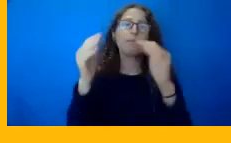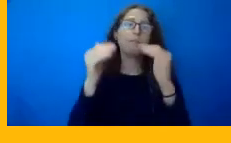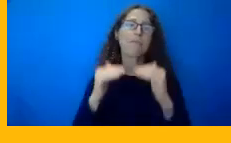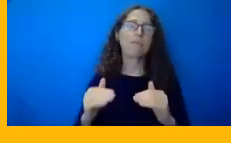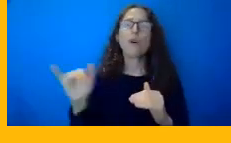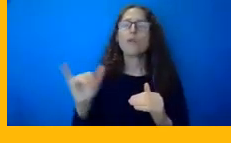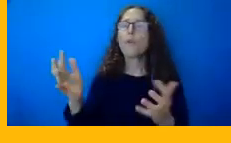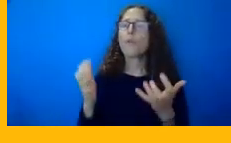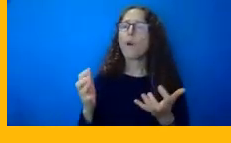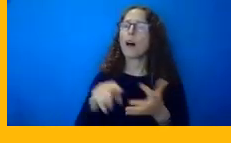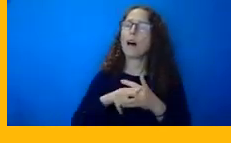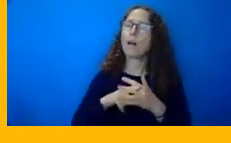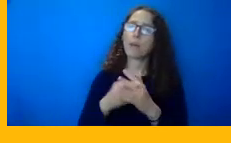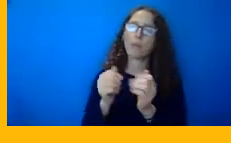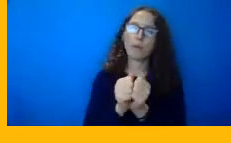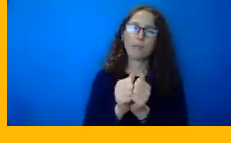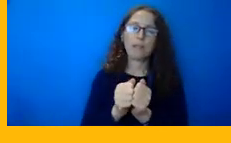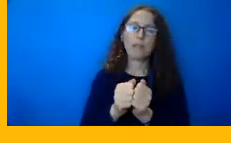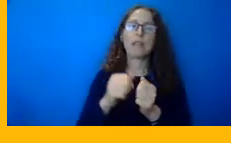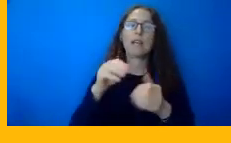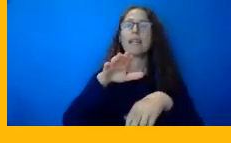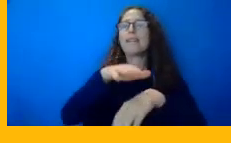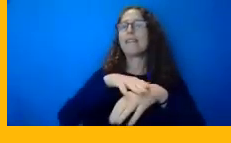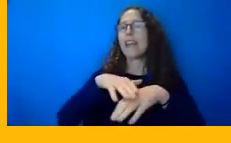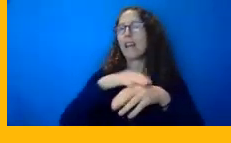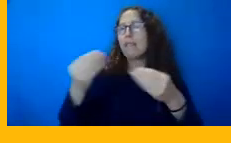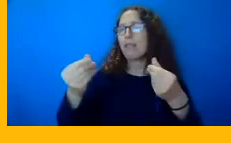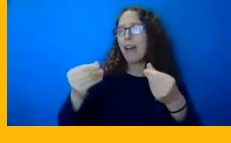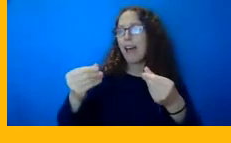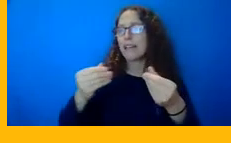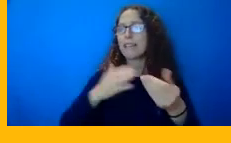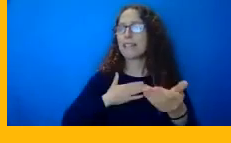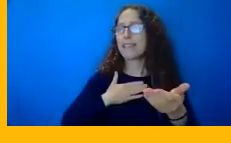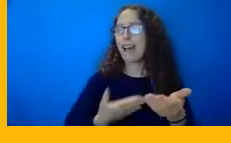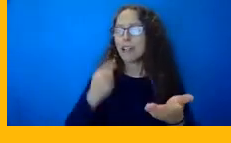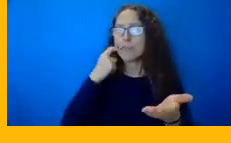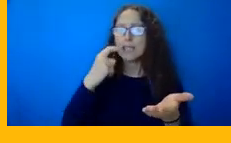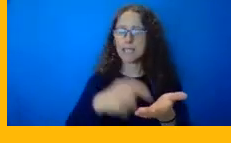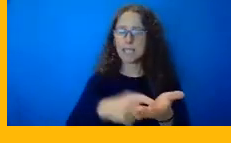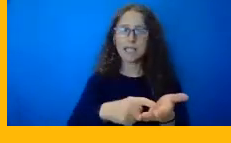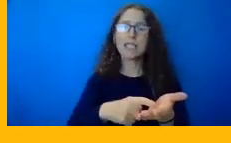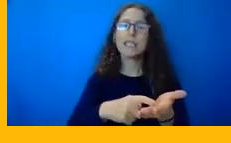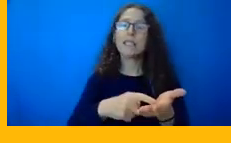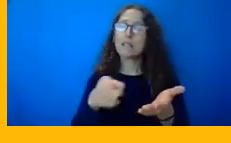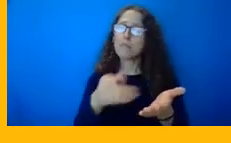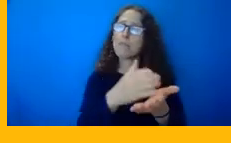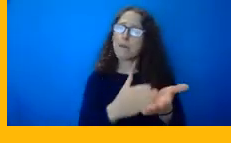ABBREVIATIONS, PLEASE SPELL IT OUT FOR EVERYONE'S TRACKING AND UNDERSTANDING.